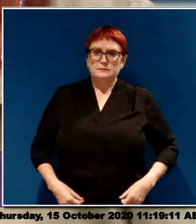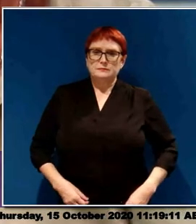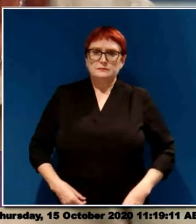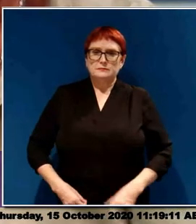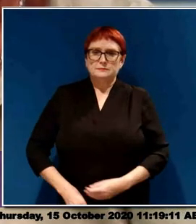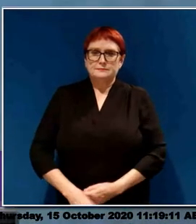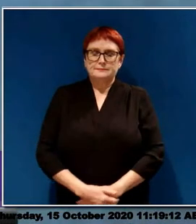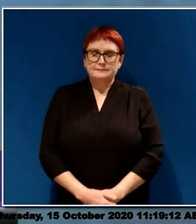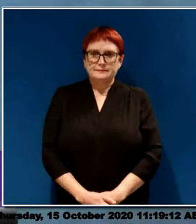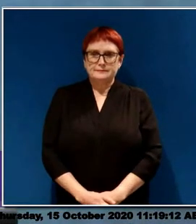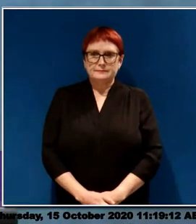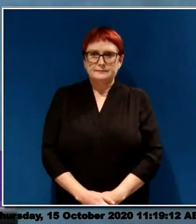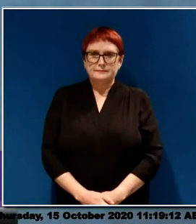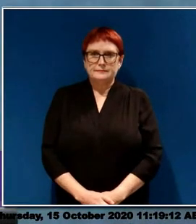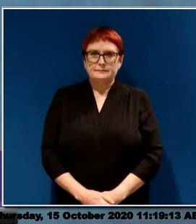How is Jack doing now?